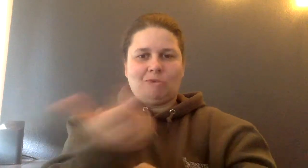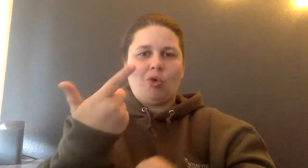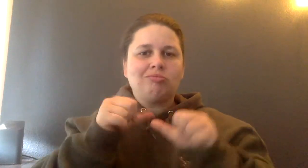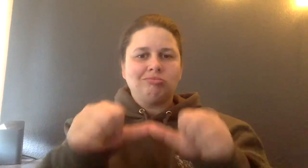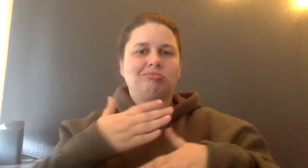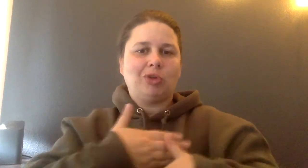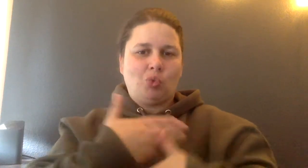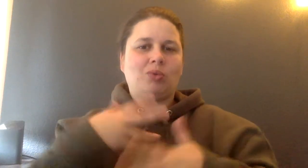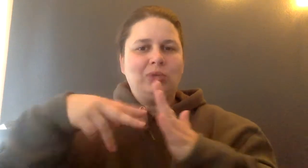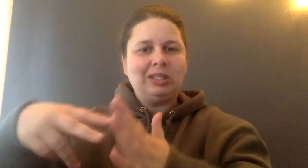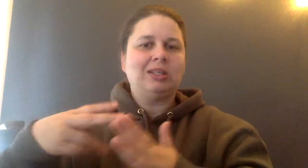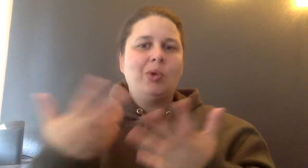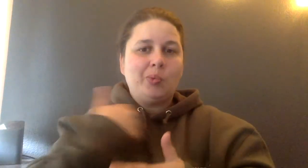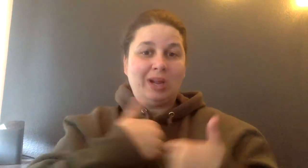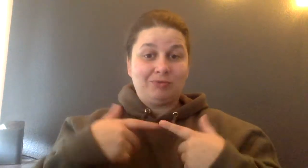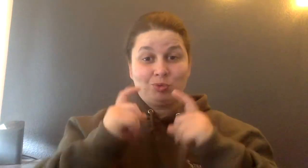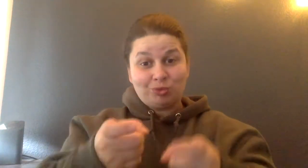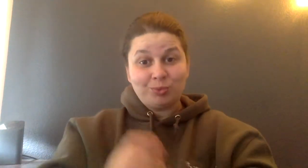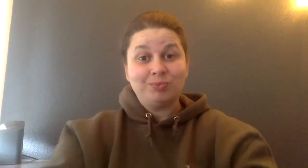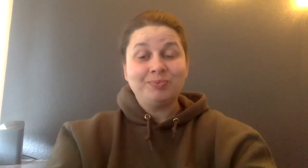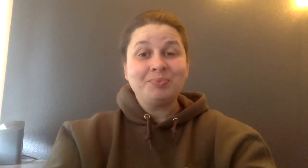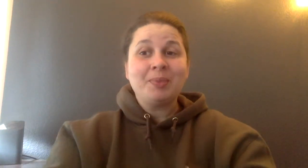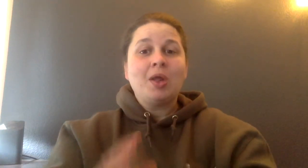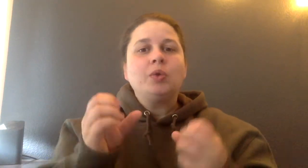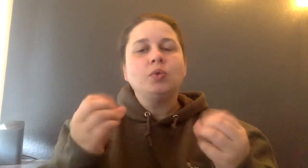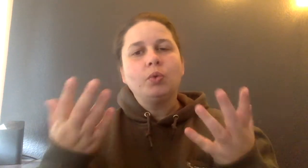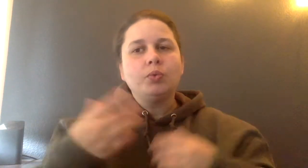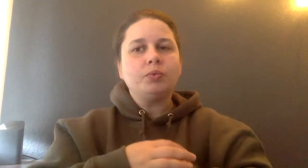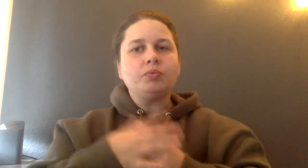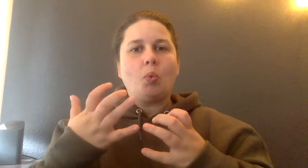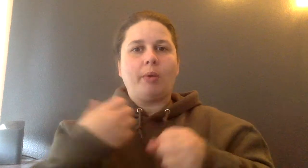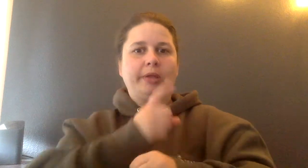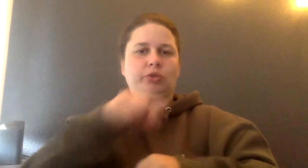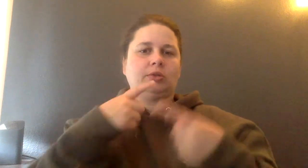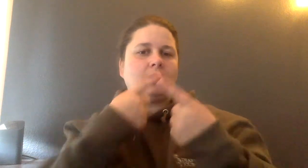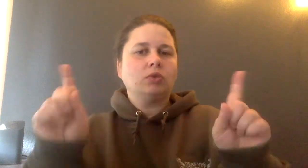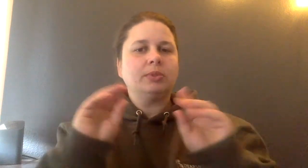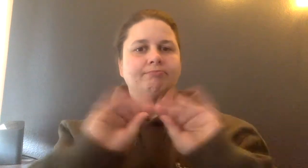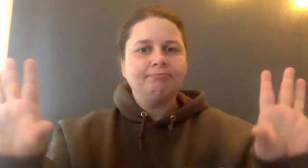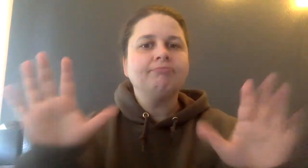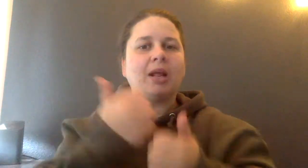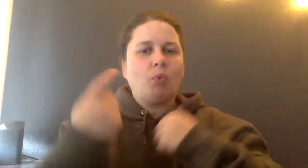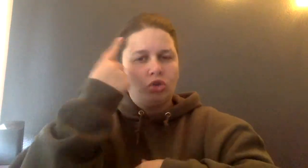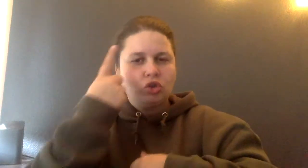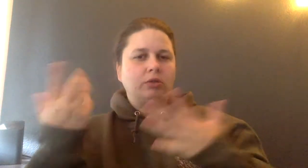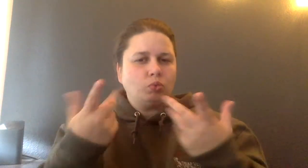We want to make sure we are giving you all equal opportunity to enjoy our content as you have all along! We wanted to make sure we took the time to